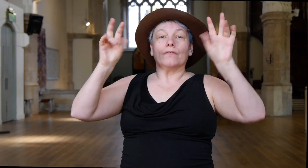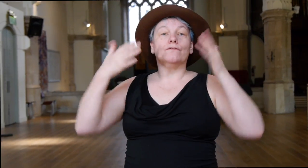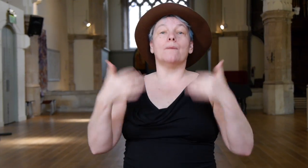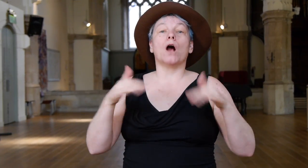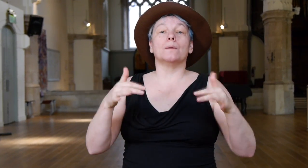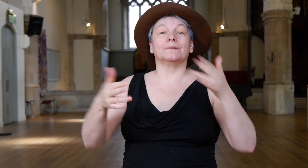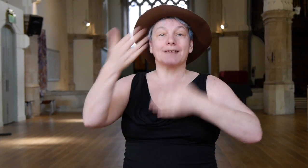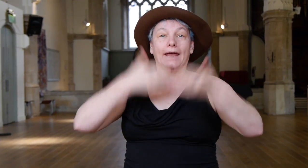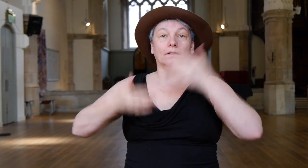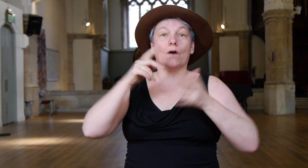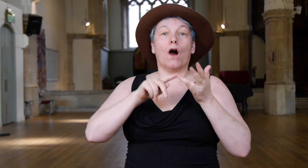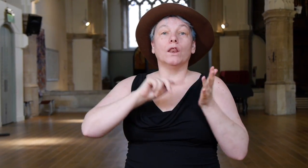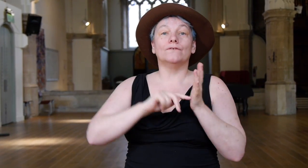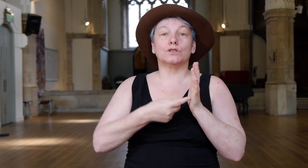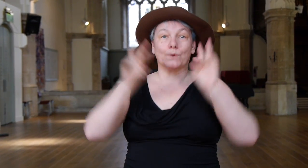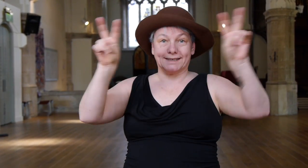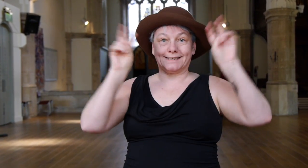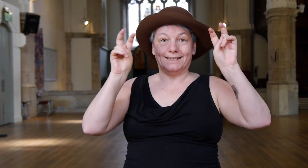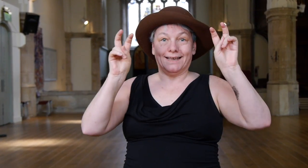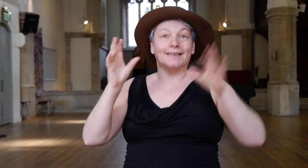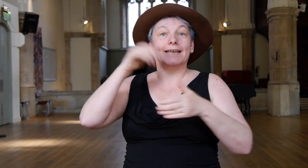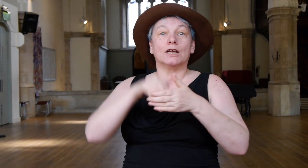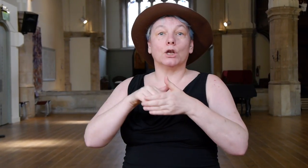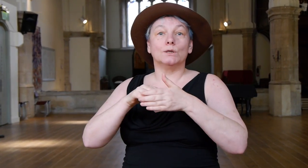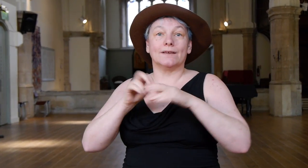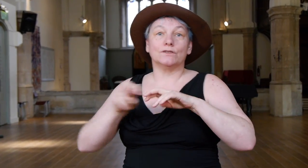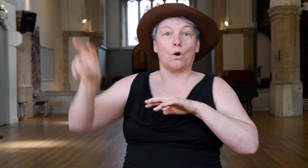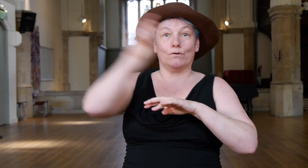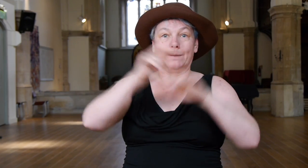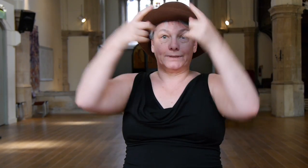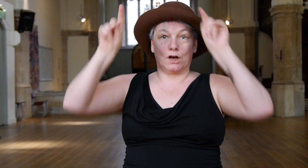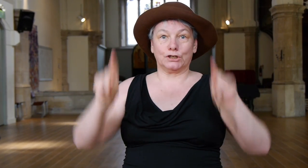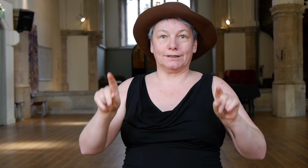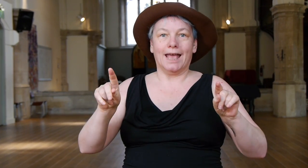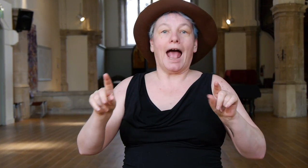The Remarkable Tale of Oliver Twist is an inclusive touring production